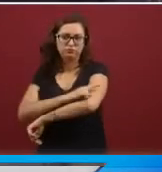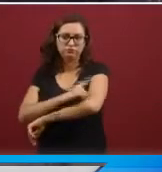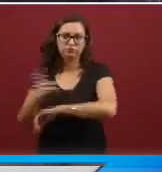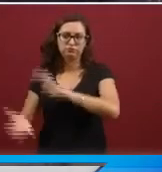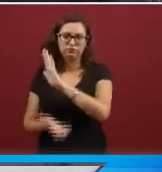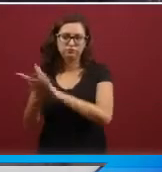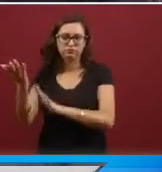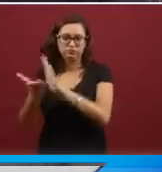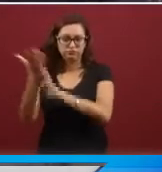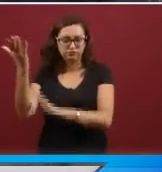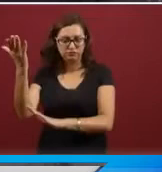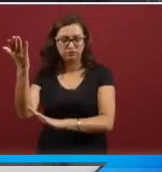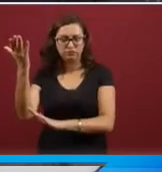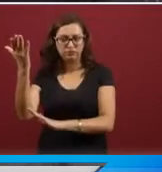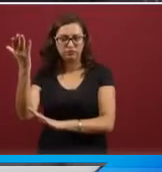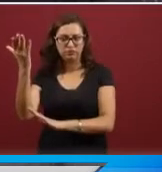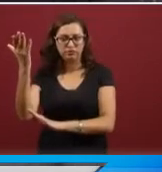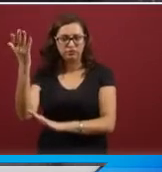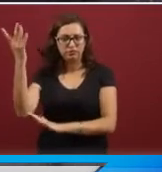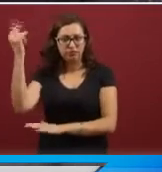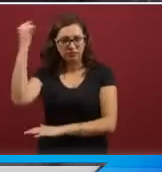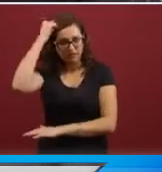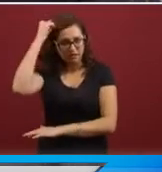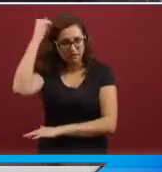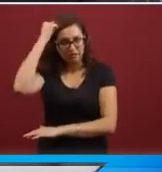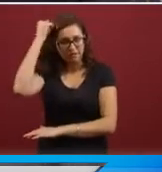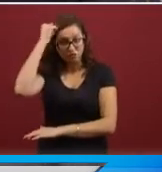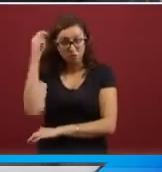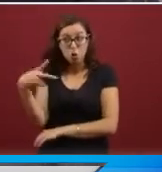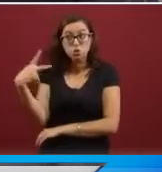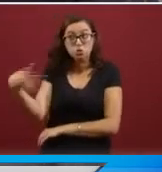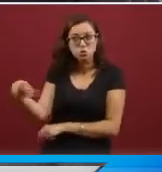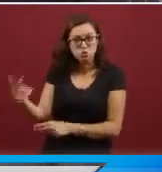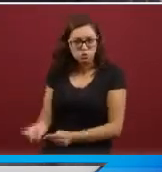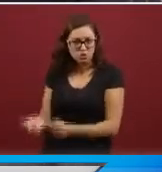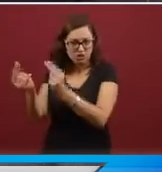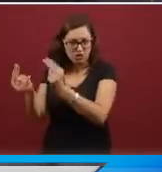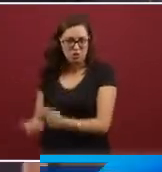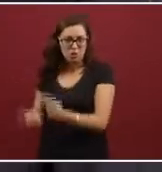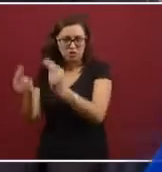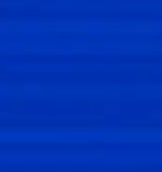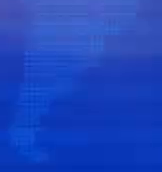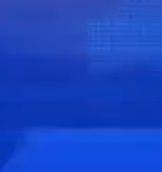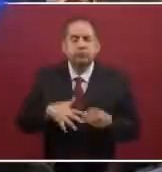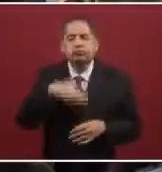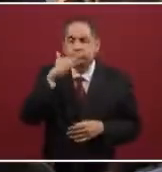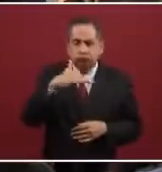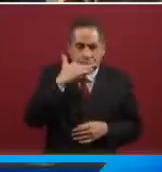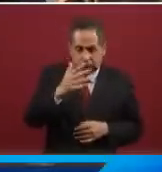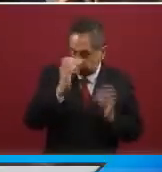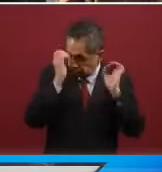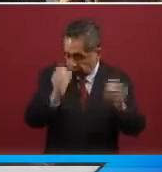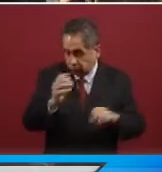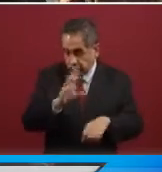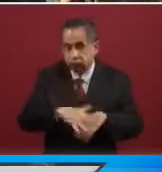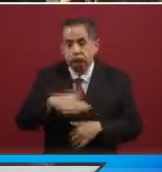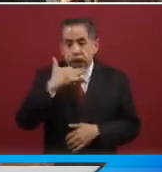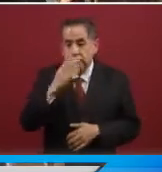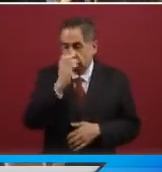avoid expressing himself in the trials that are being held against the works of the Airport in Santa Lucía 4. Corruption at CONADE